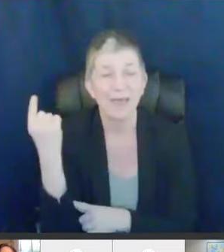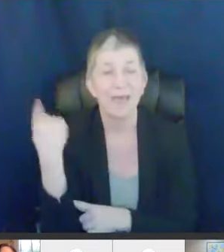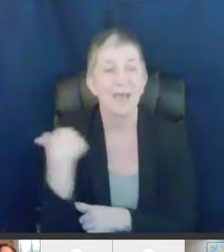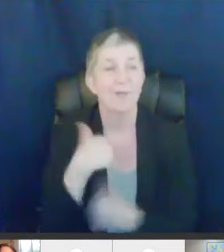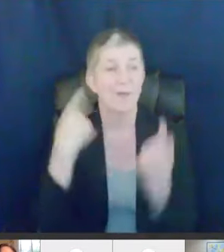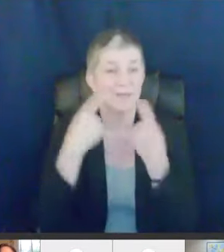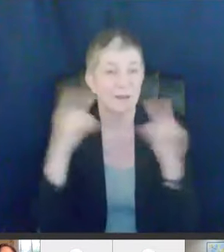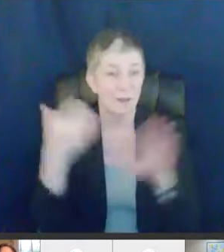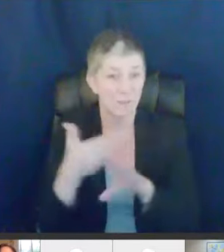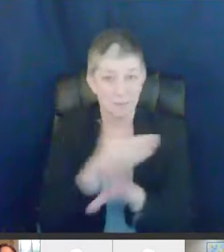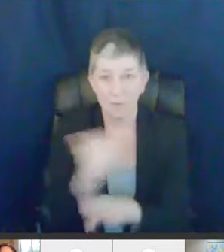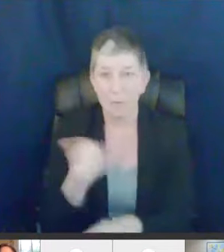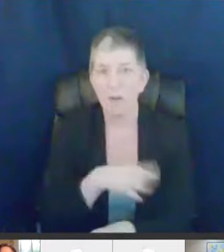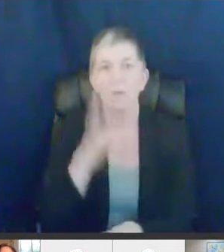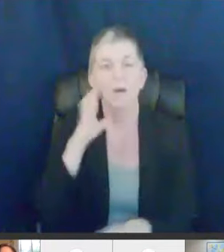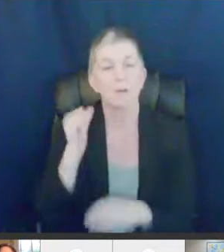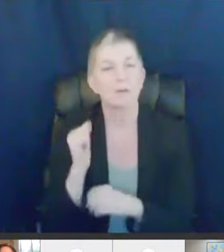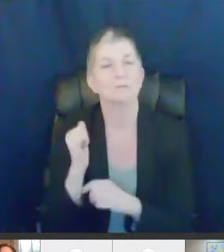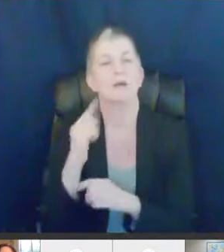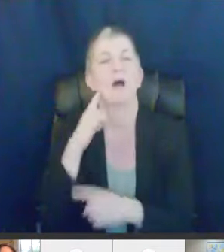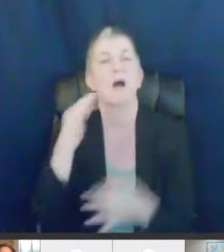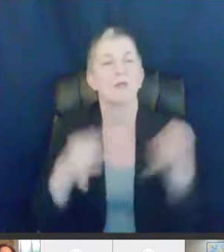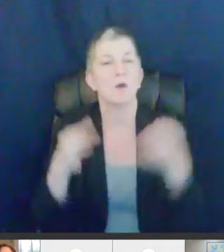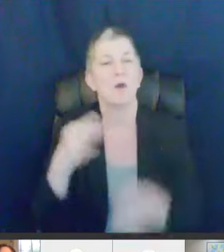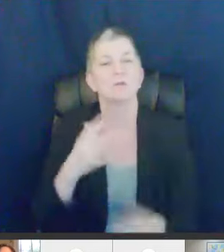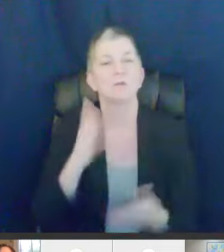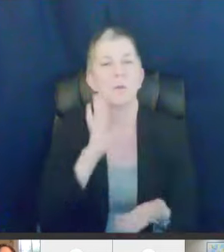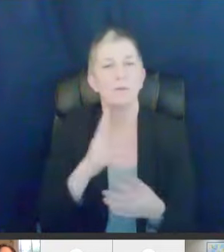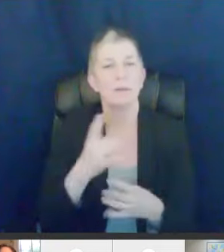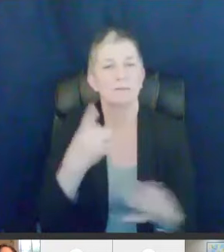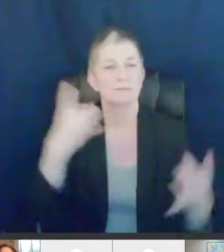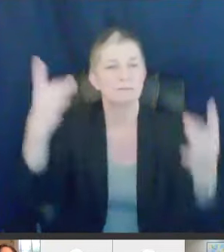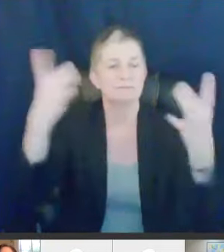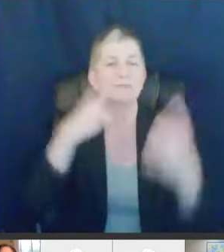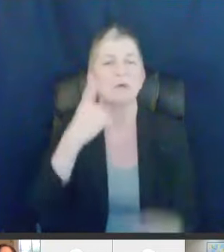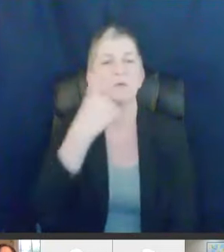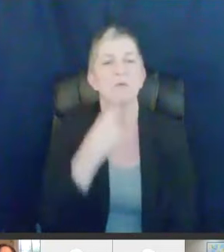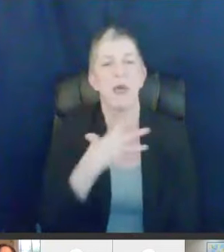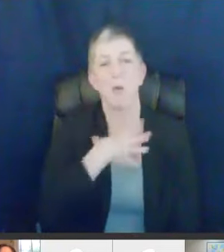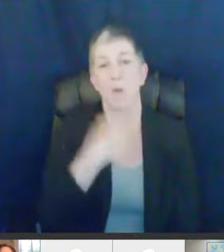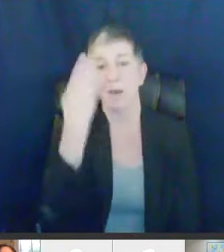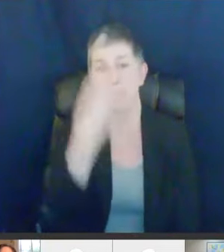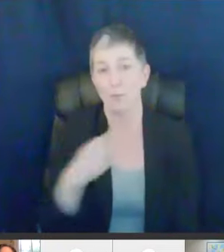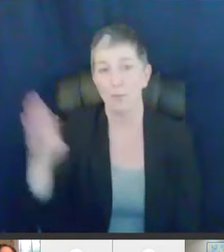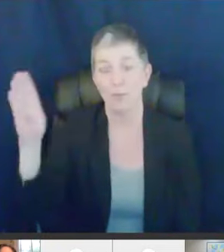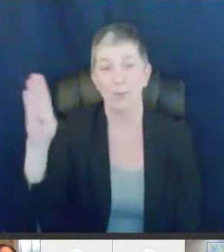lighting the courthouse red white and blue we will be placing 72 black masted